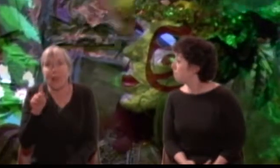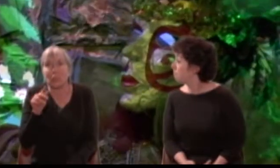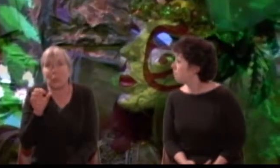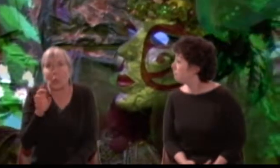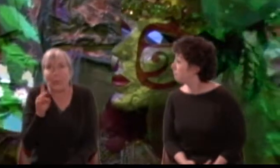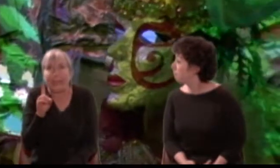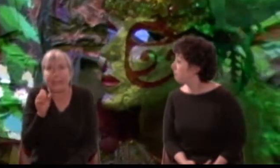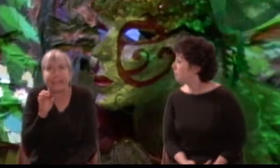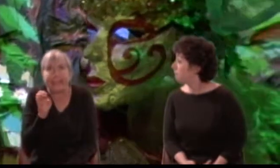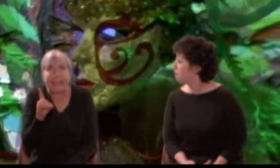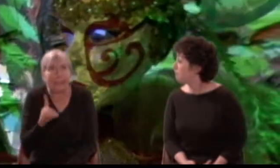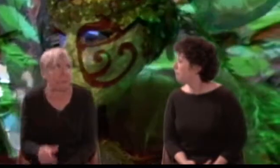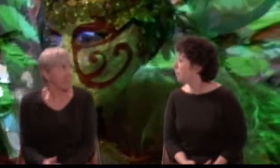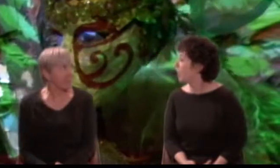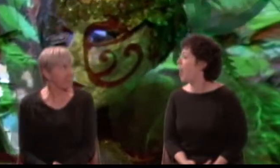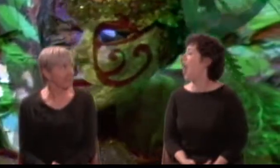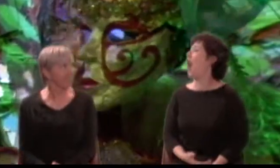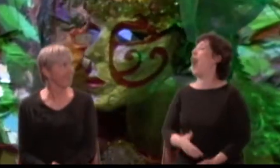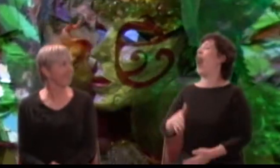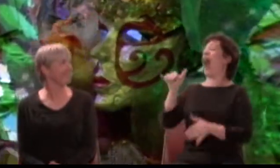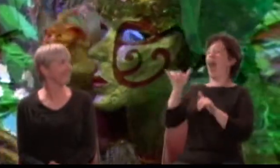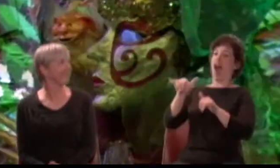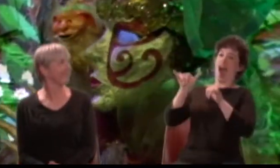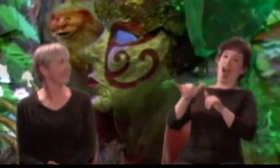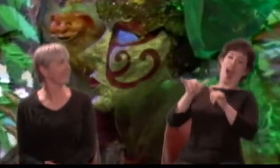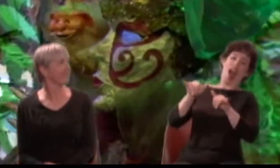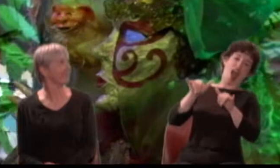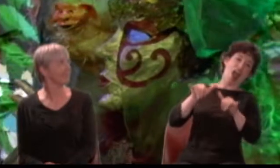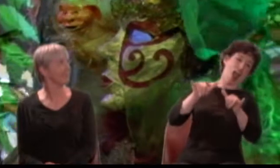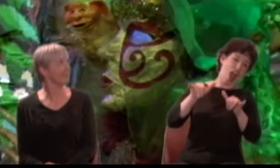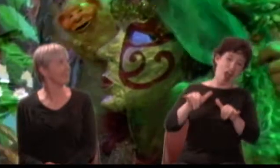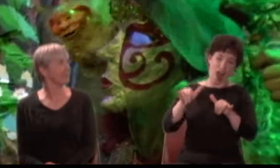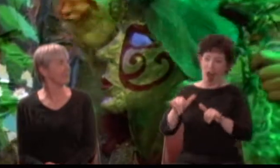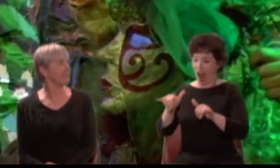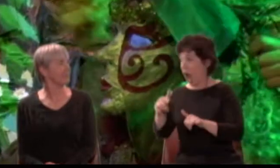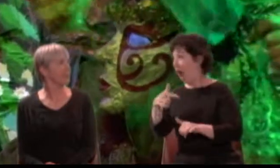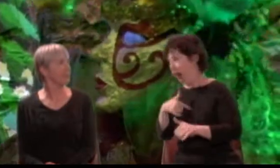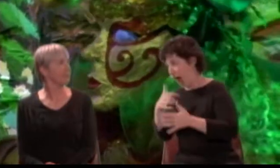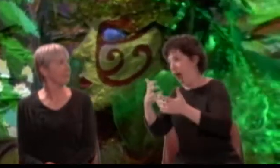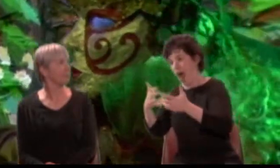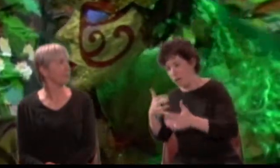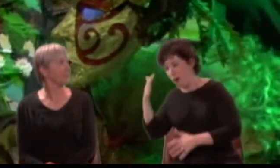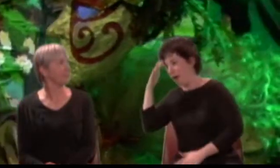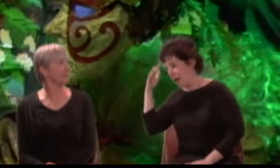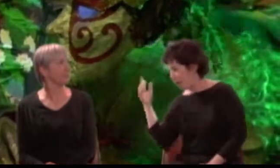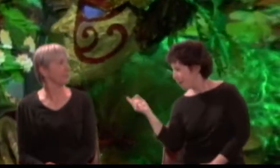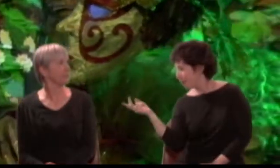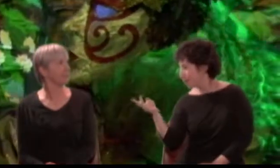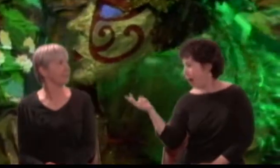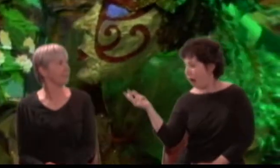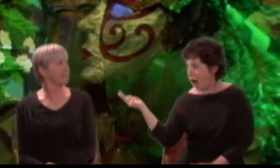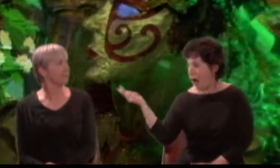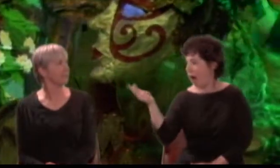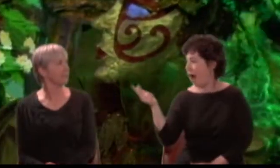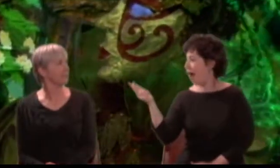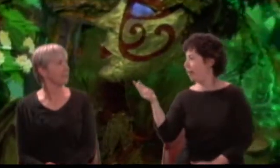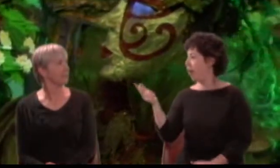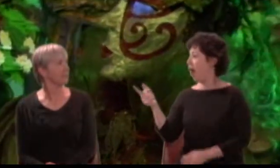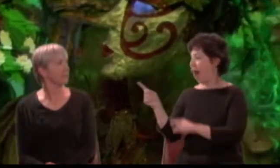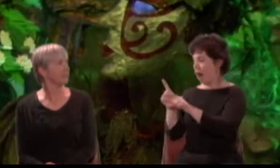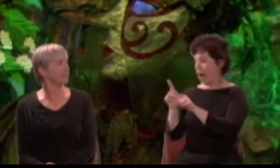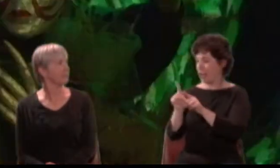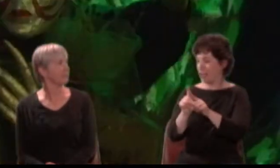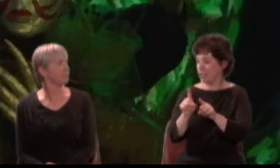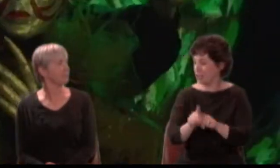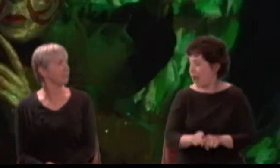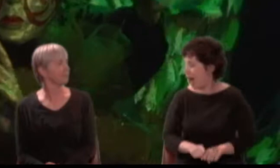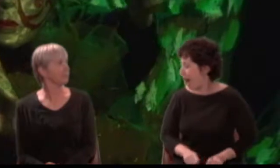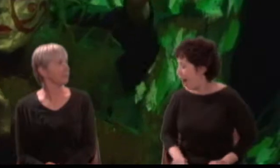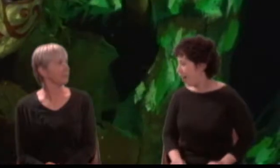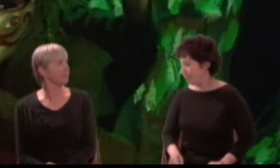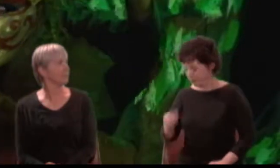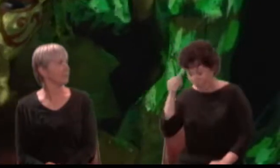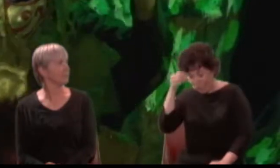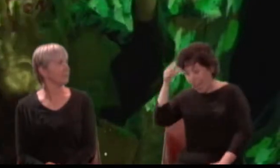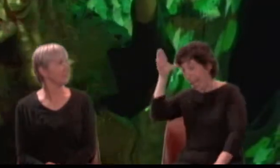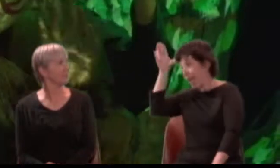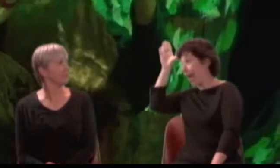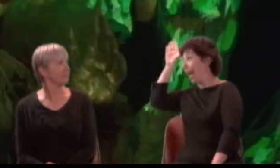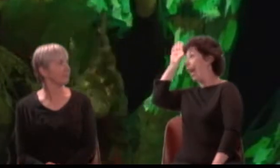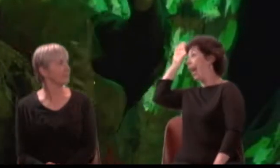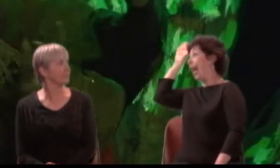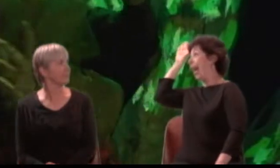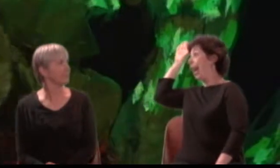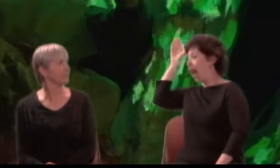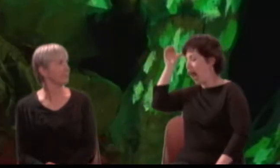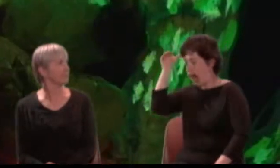Bottom: Good Master Mustardseed, I desire your acquaintance, good Master Mustardseed. {hee-haw}